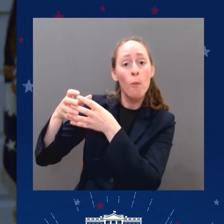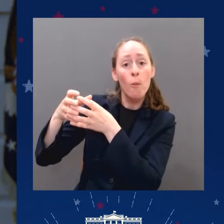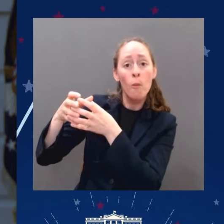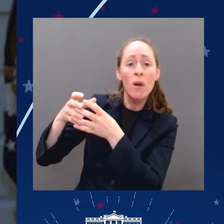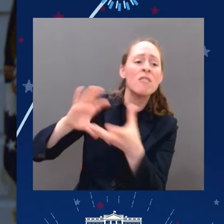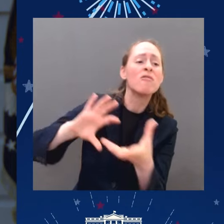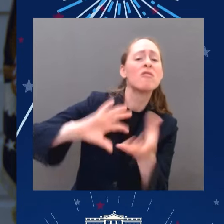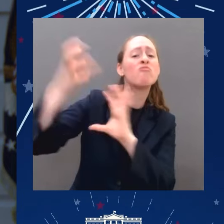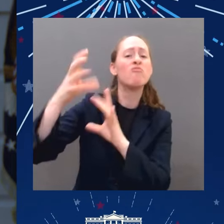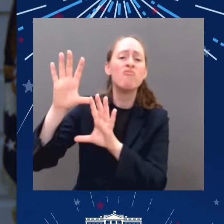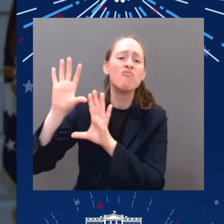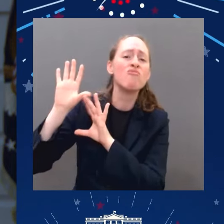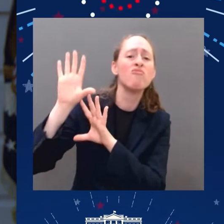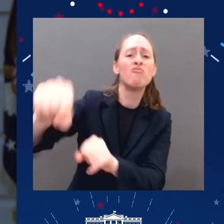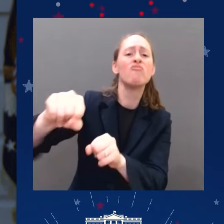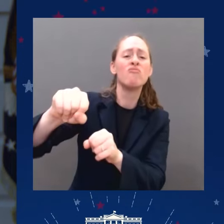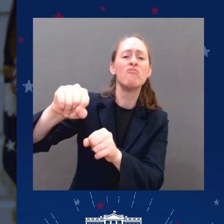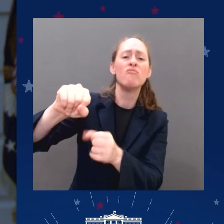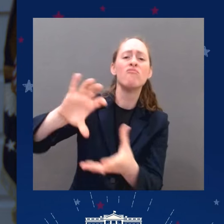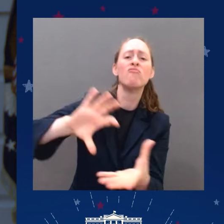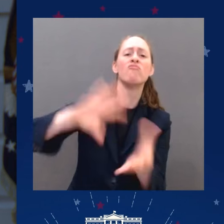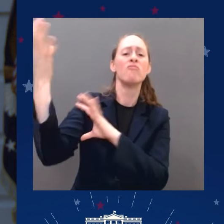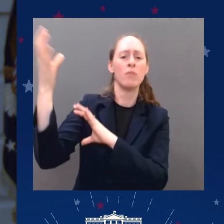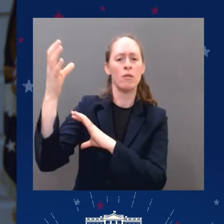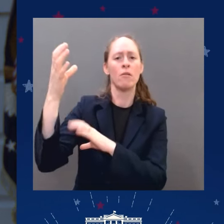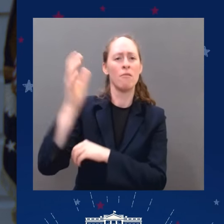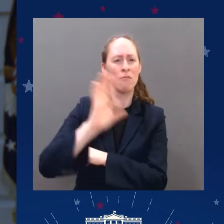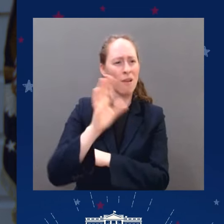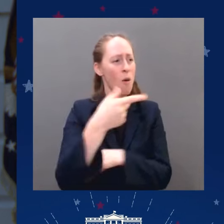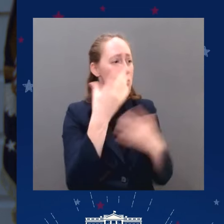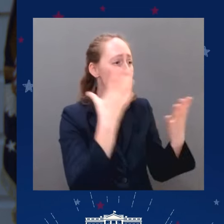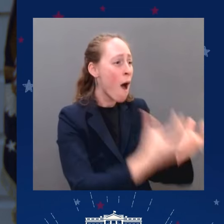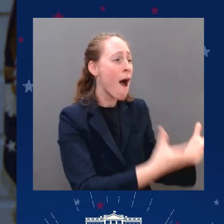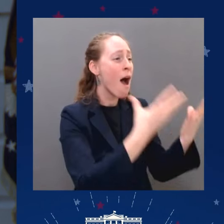as big and a big-hearted a place where we debate and disagree,